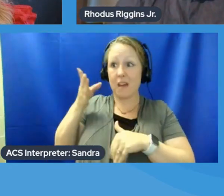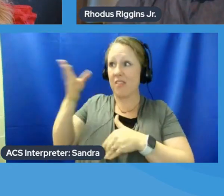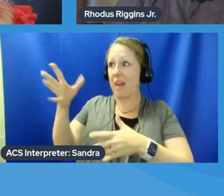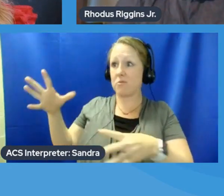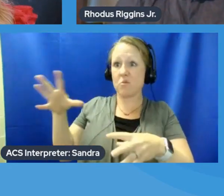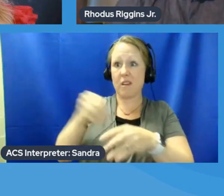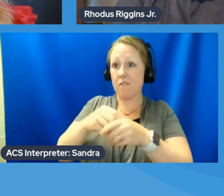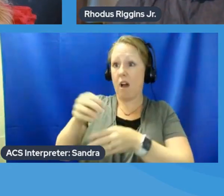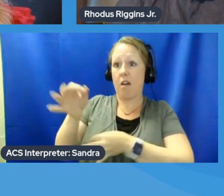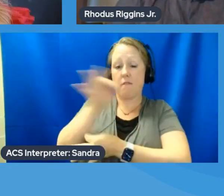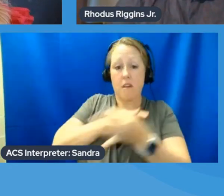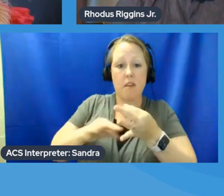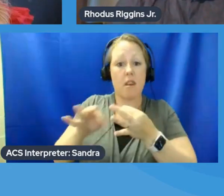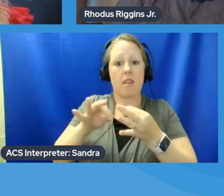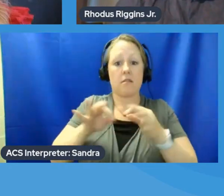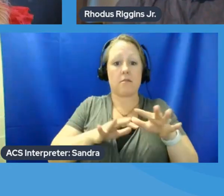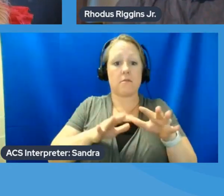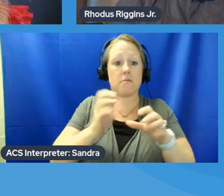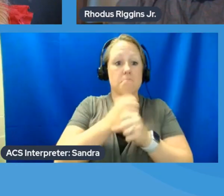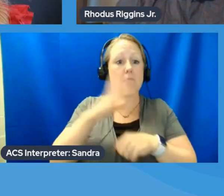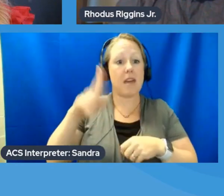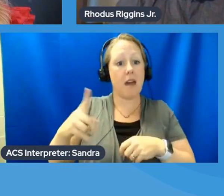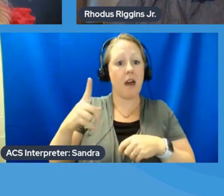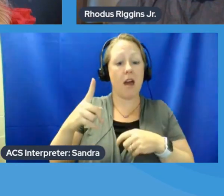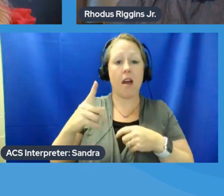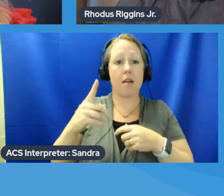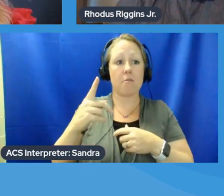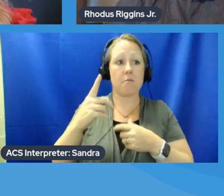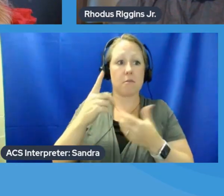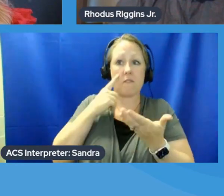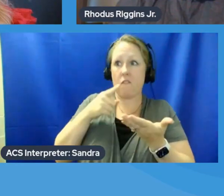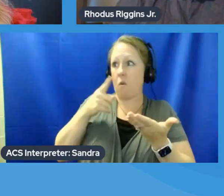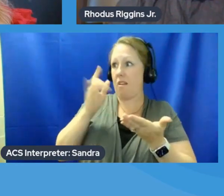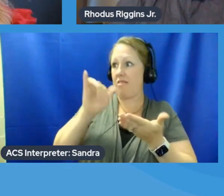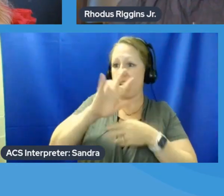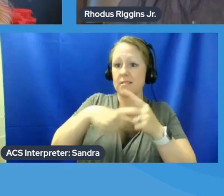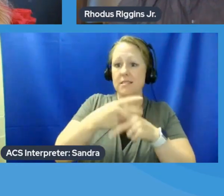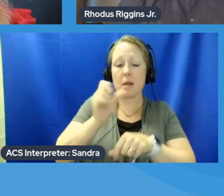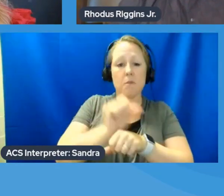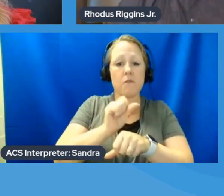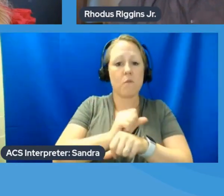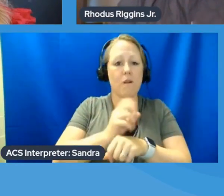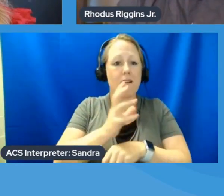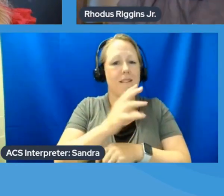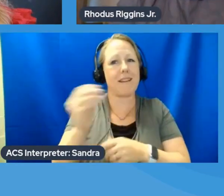continue to have unworthy wages. So we want to emerge from this pandemic,